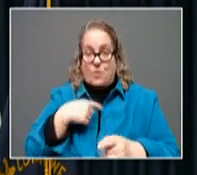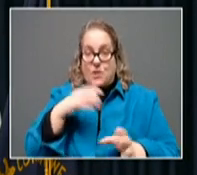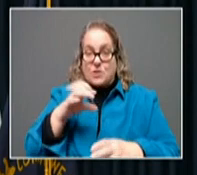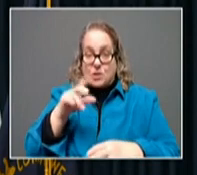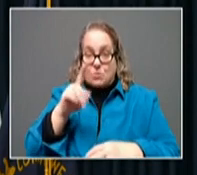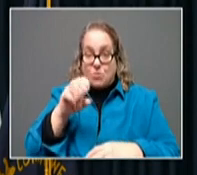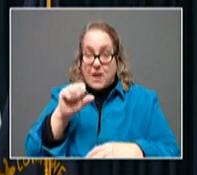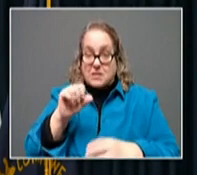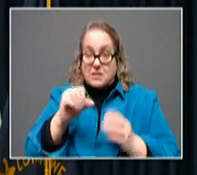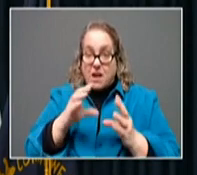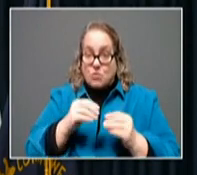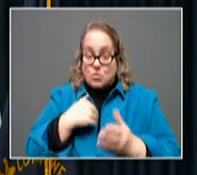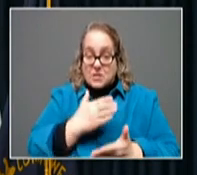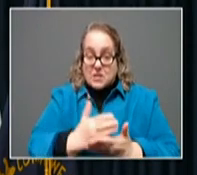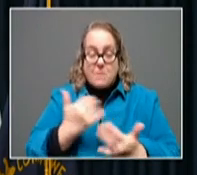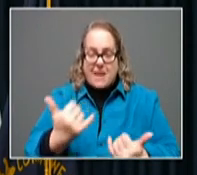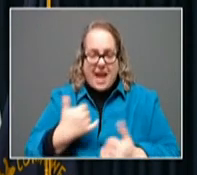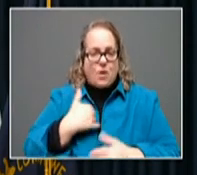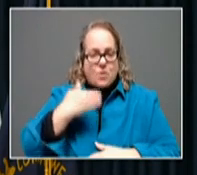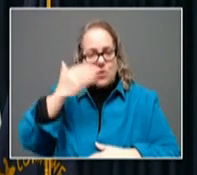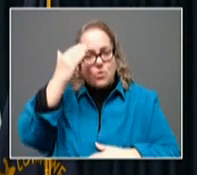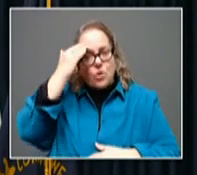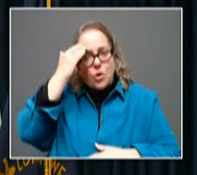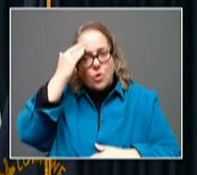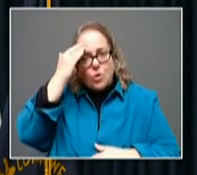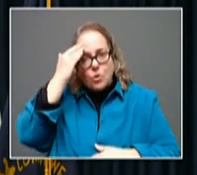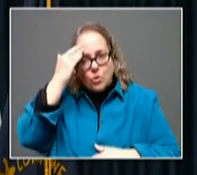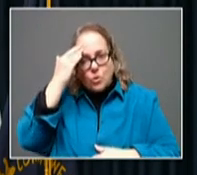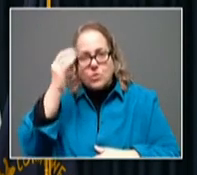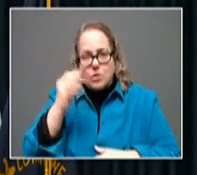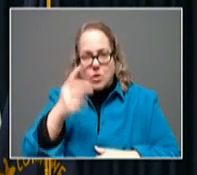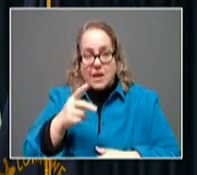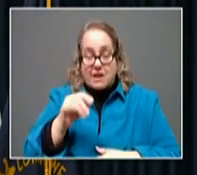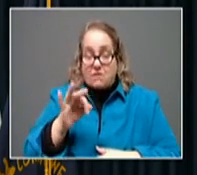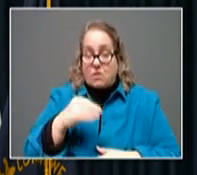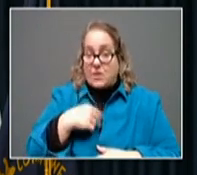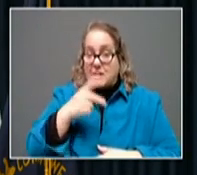a possibility that we see a new variant and we need to be ready for it. You